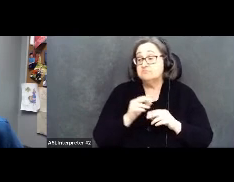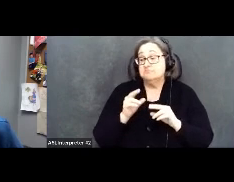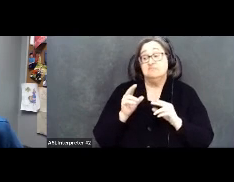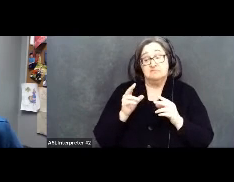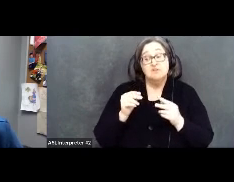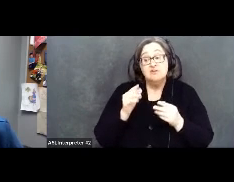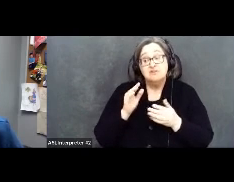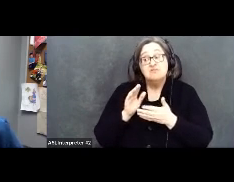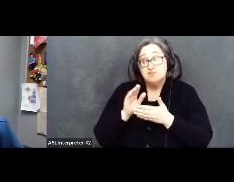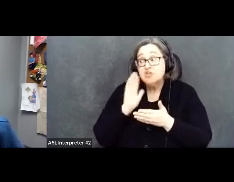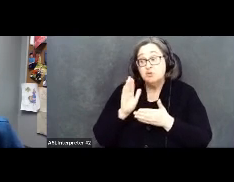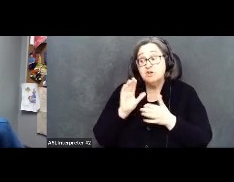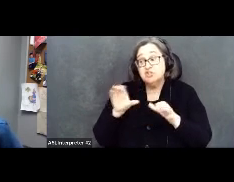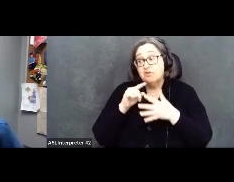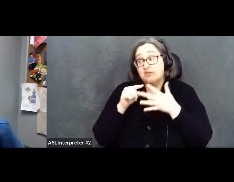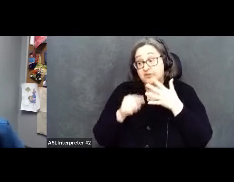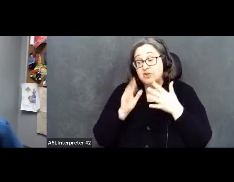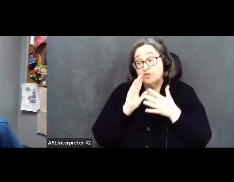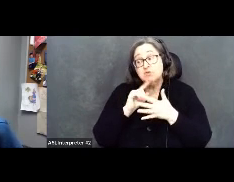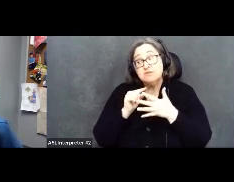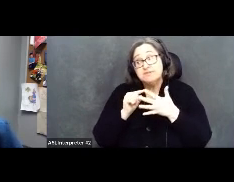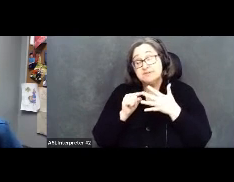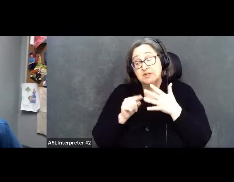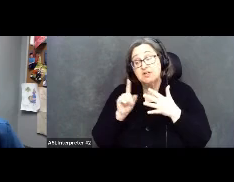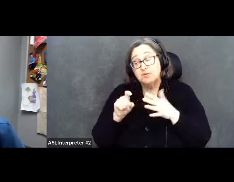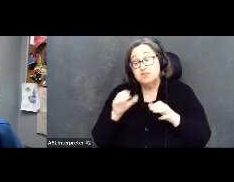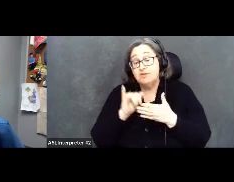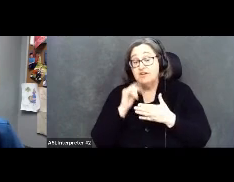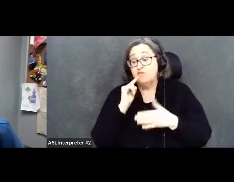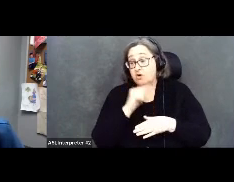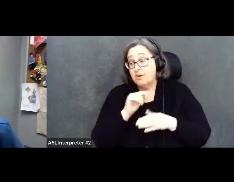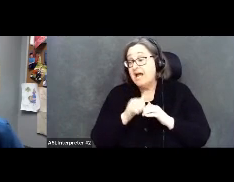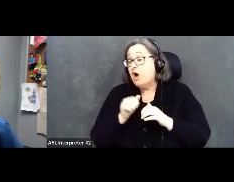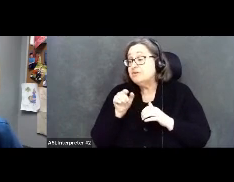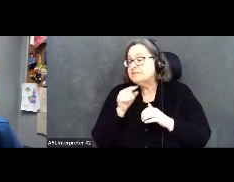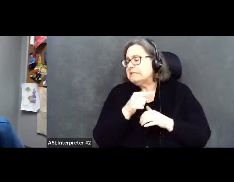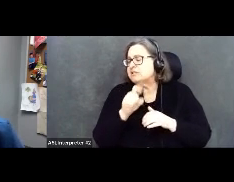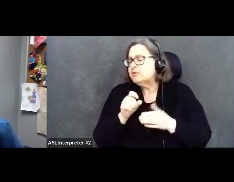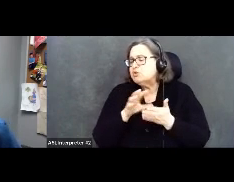going to do this and you have to do this for him. How is he supposed to learn if he can't write.